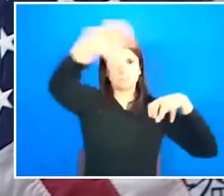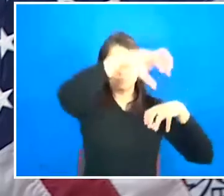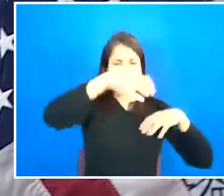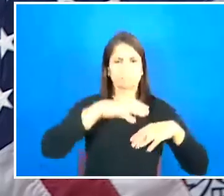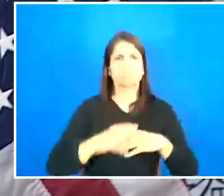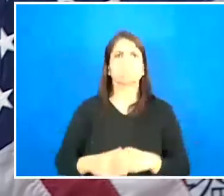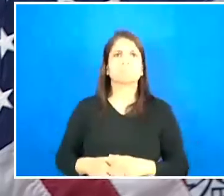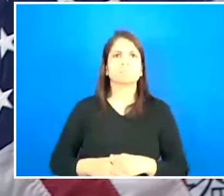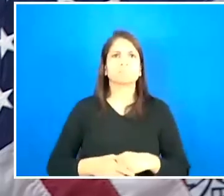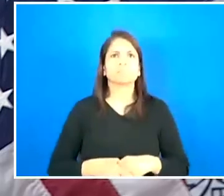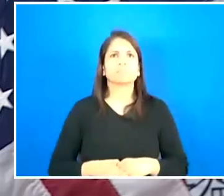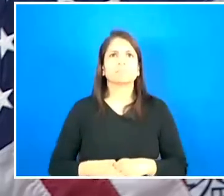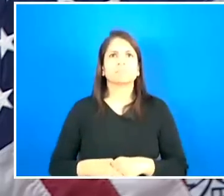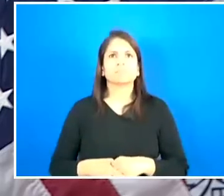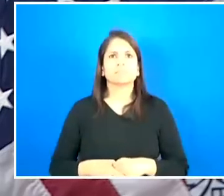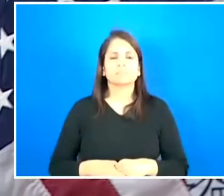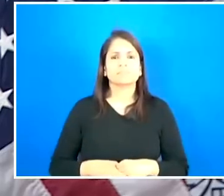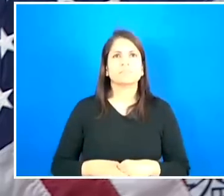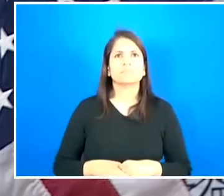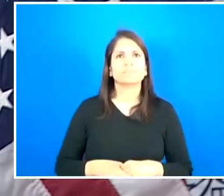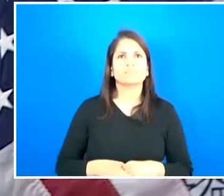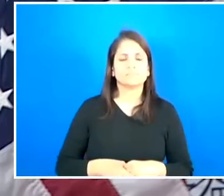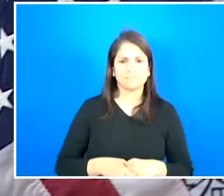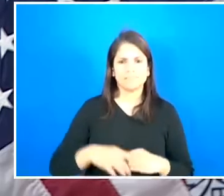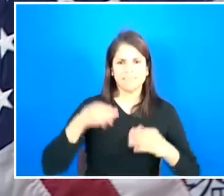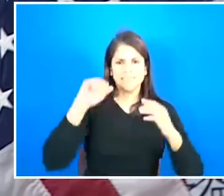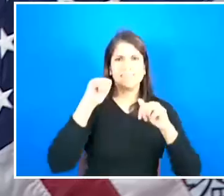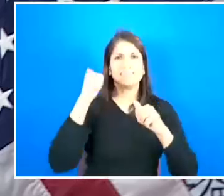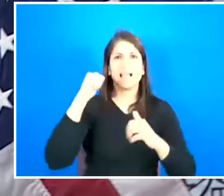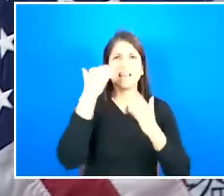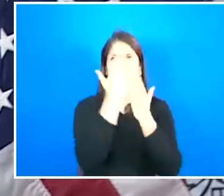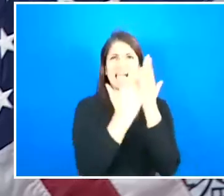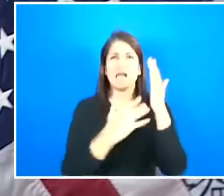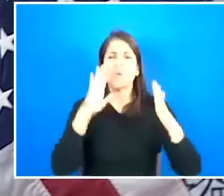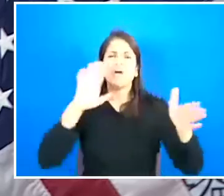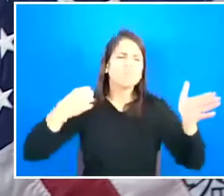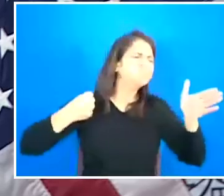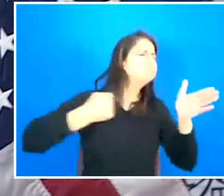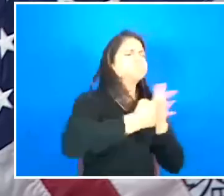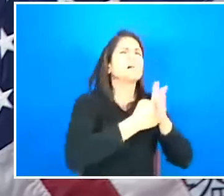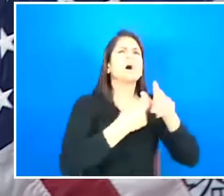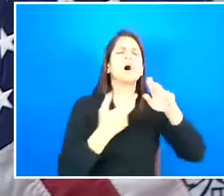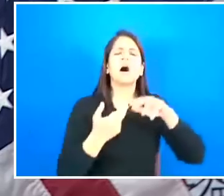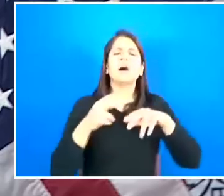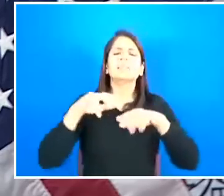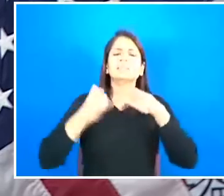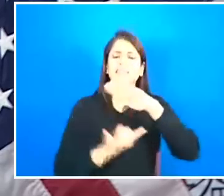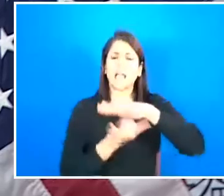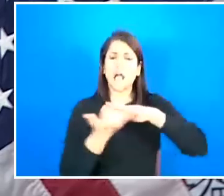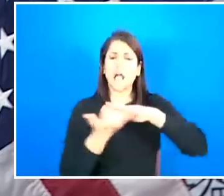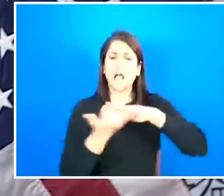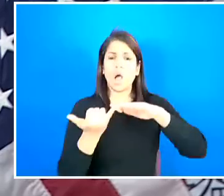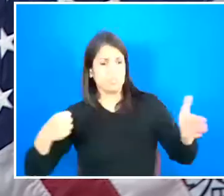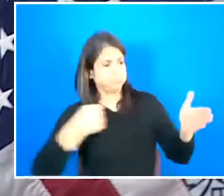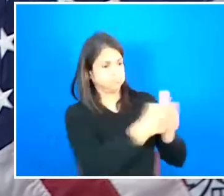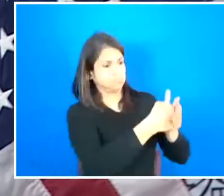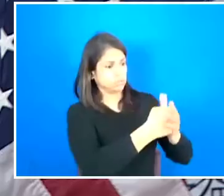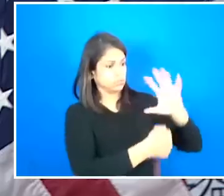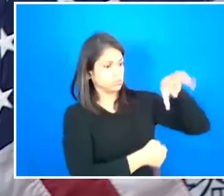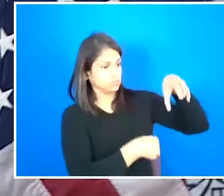CENETR ON THE E. SECOND AVENUE ON THE Q. 242nd ON THE 1